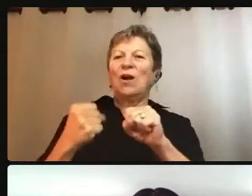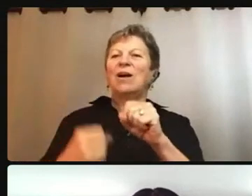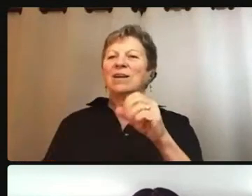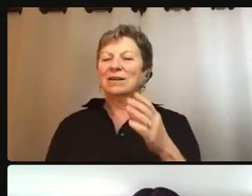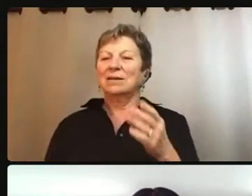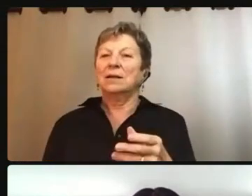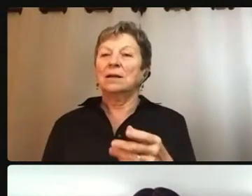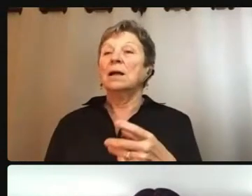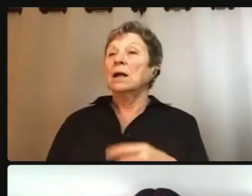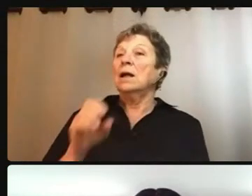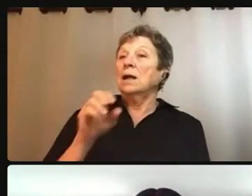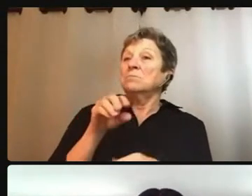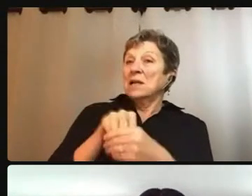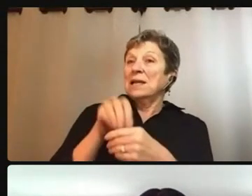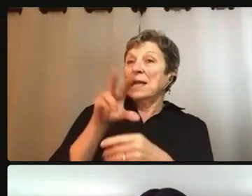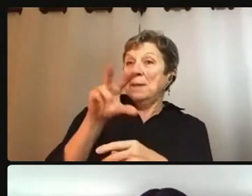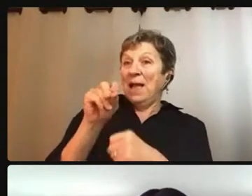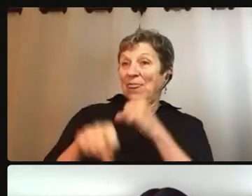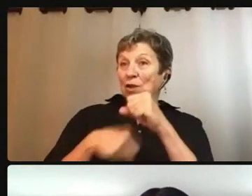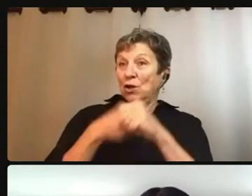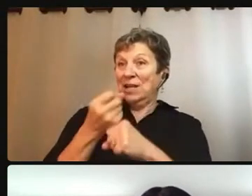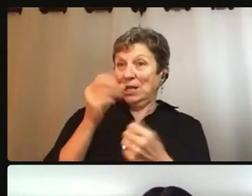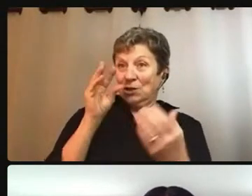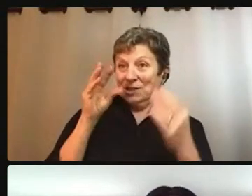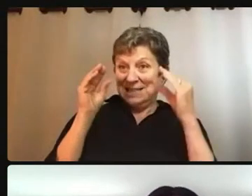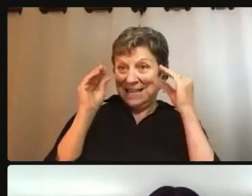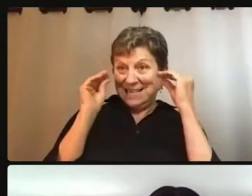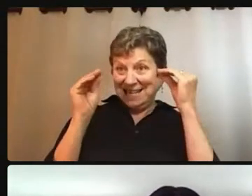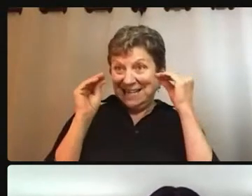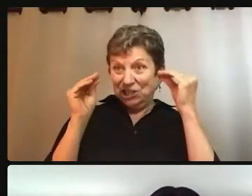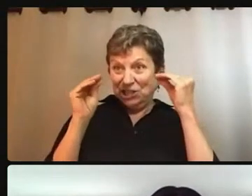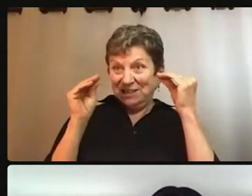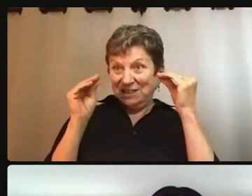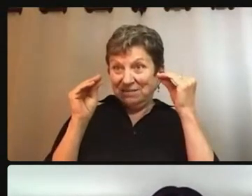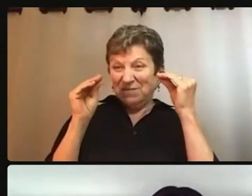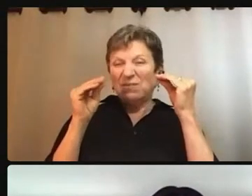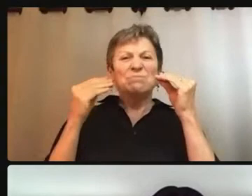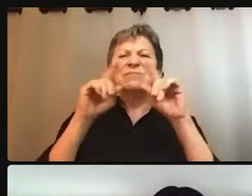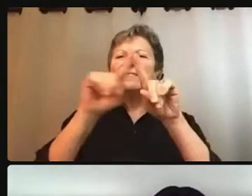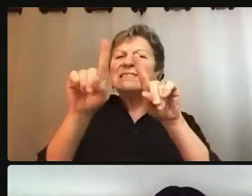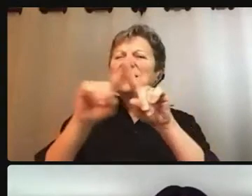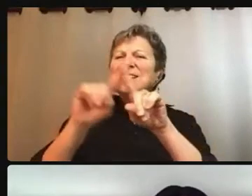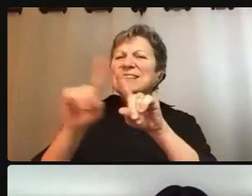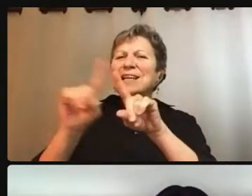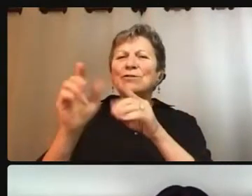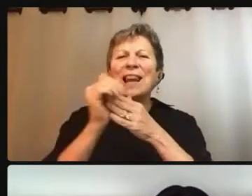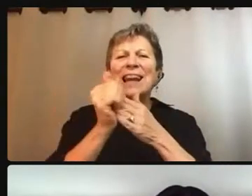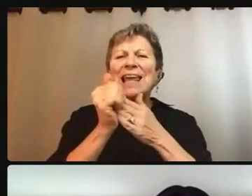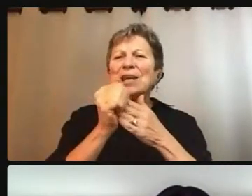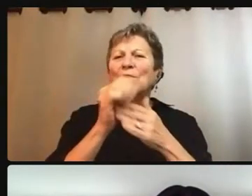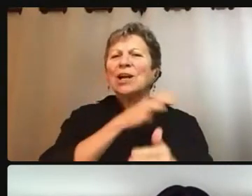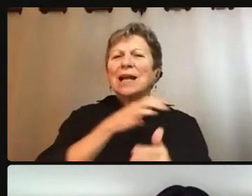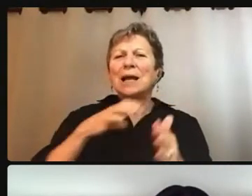SO WE ARE ABLE TO PROVIDE